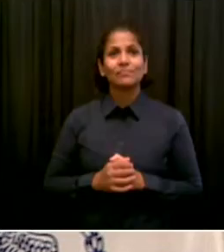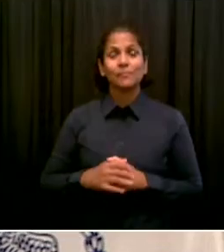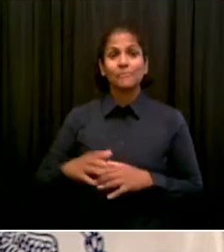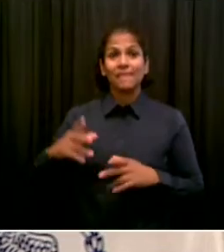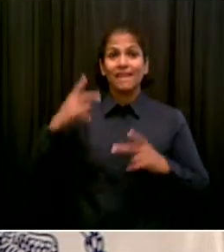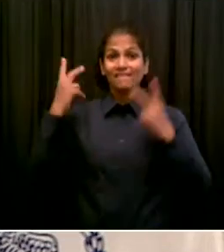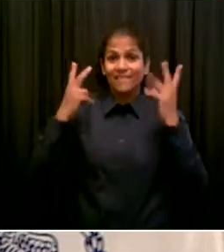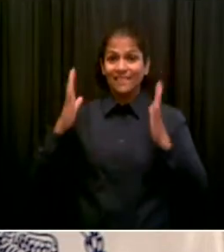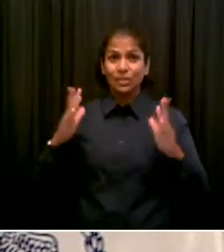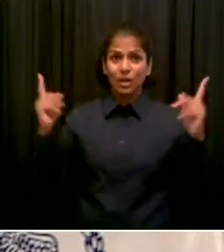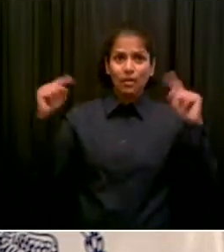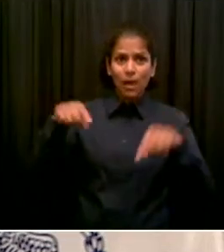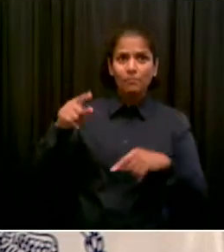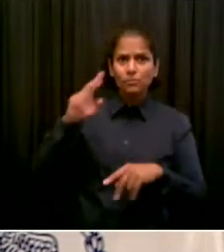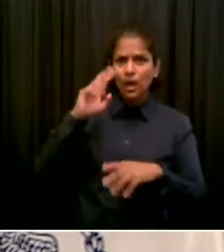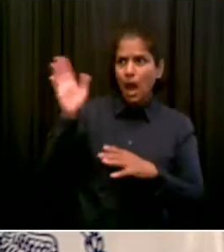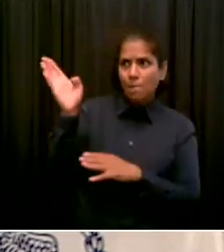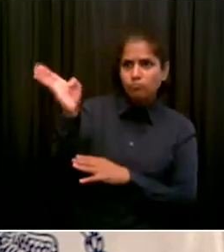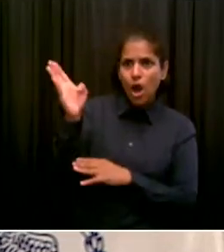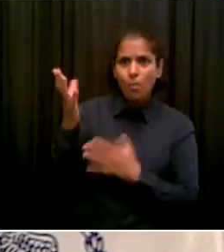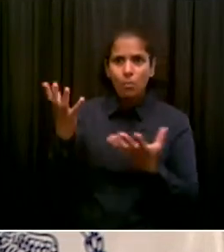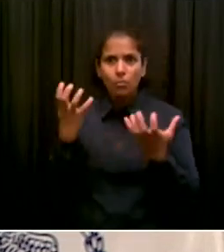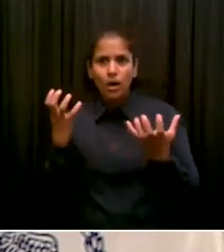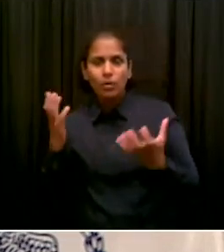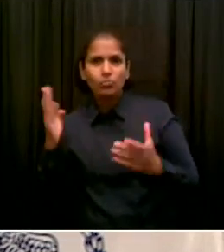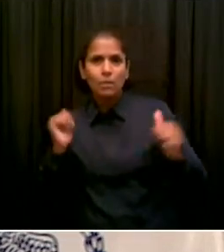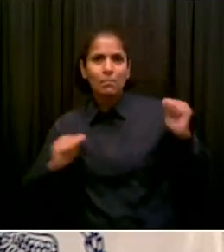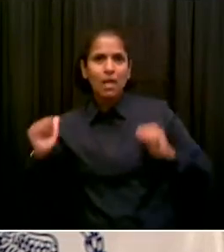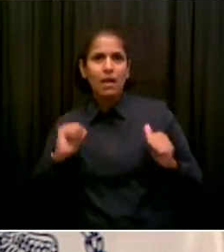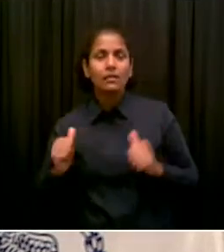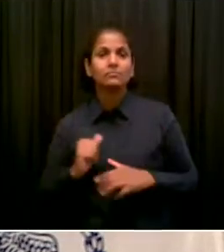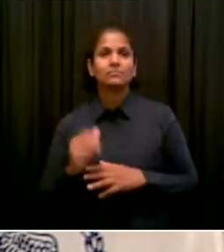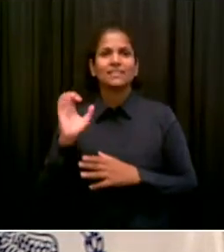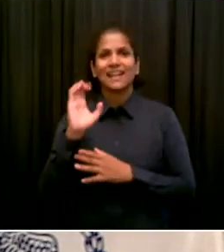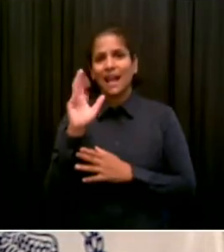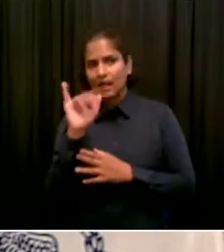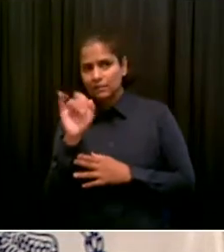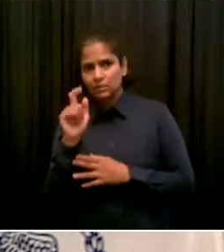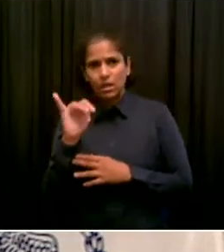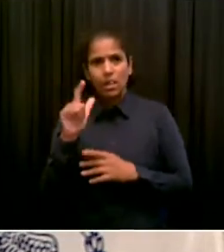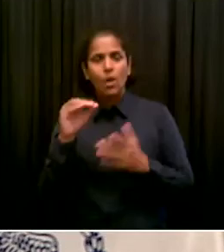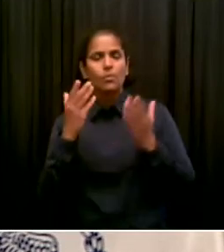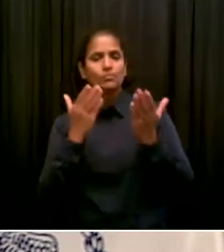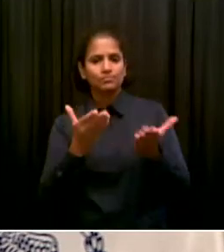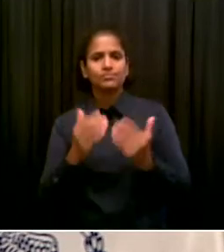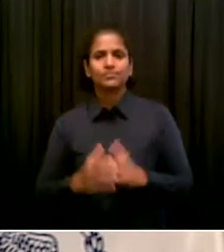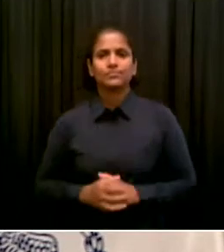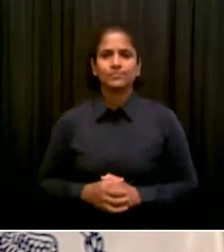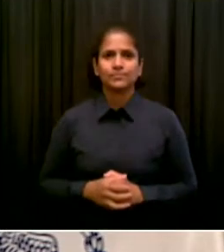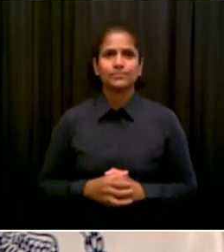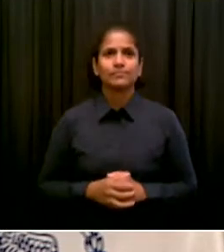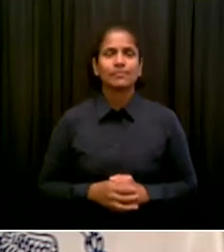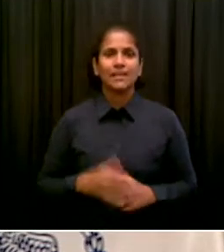CONGRATLAUTIONS. NOW, IN TERMS OF TOURISTS